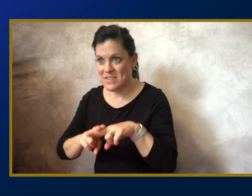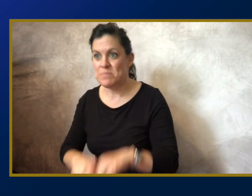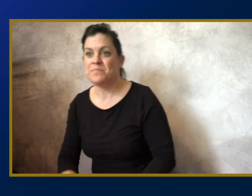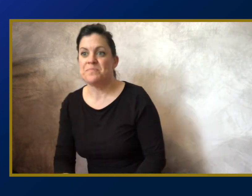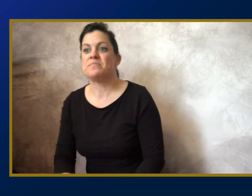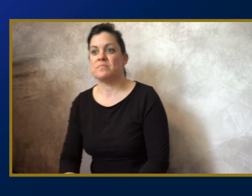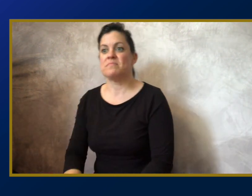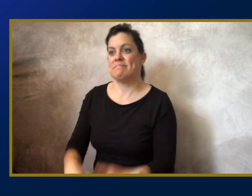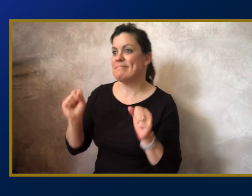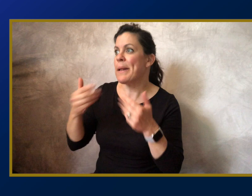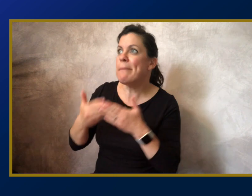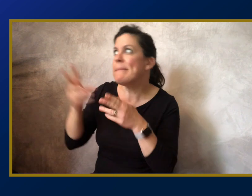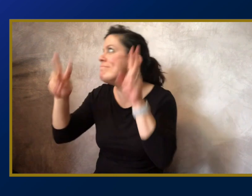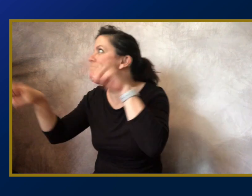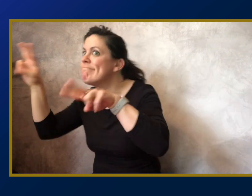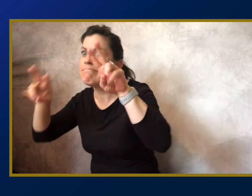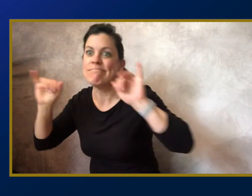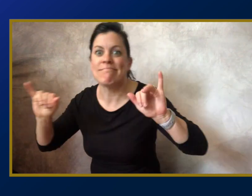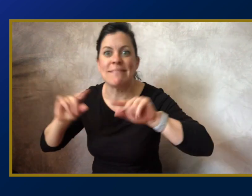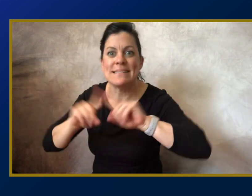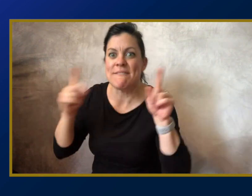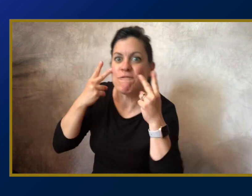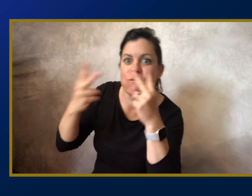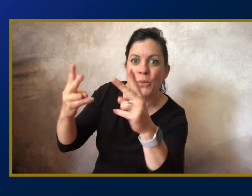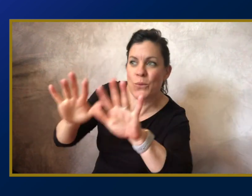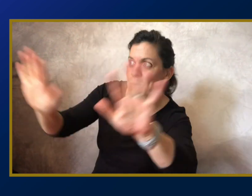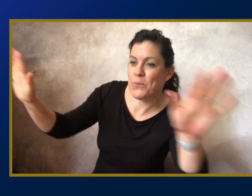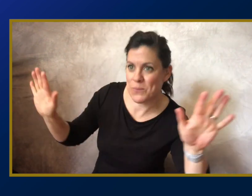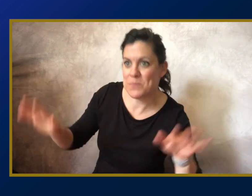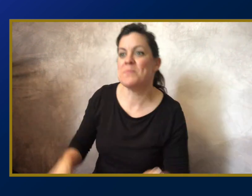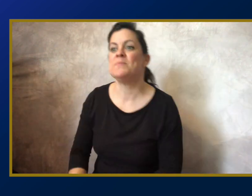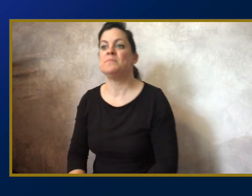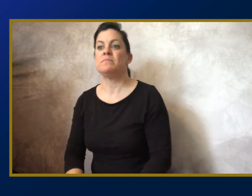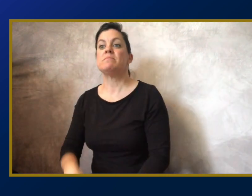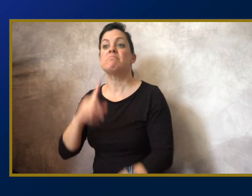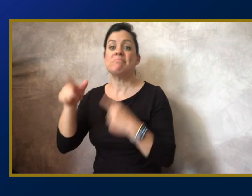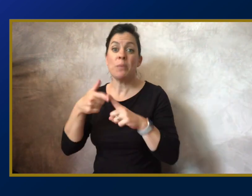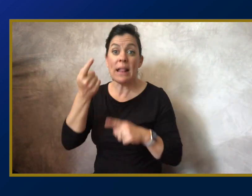way to just play with toys and help them explore their environment. As your, as your baby gets a